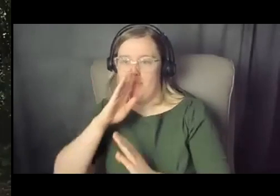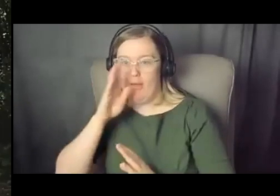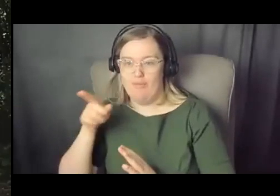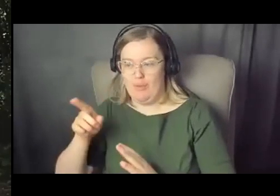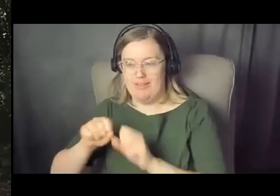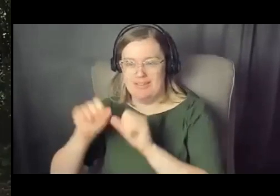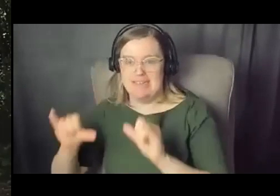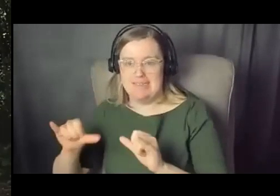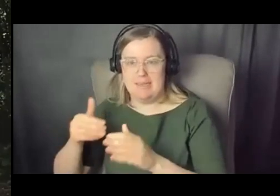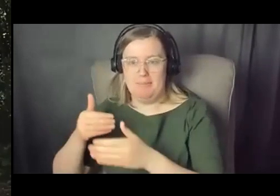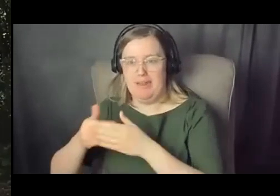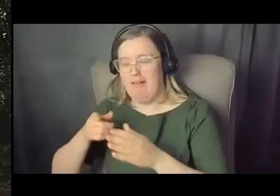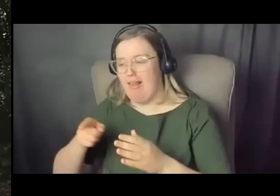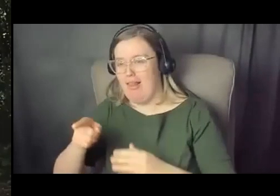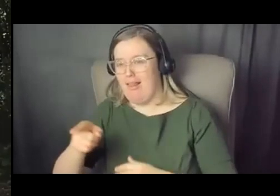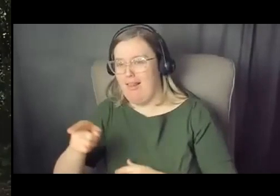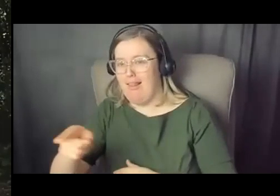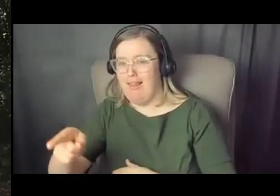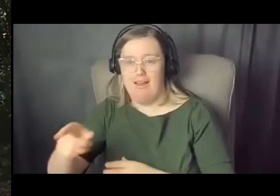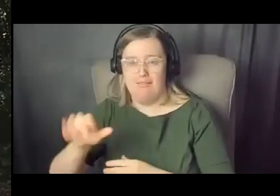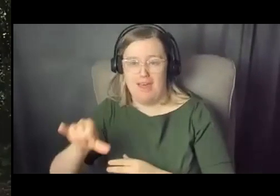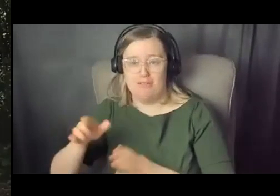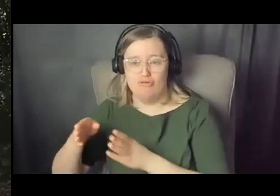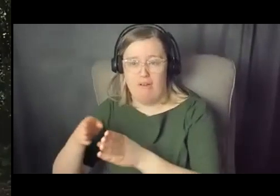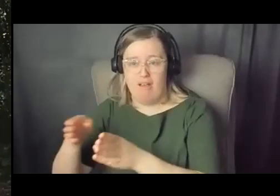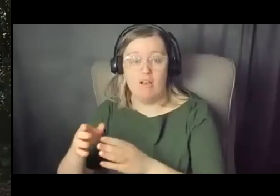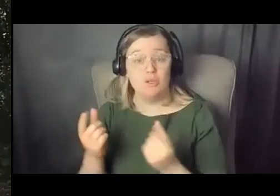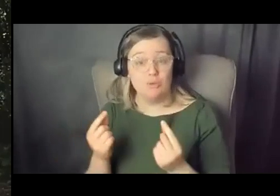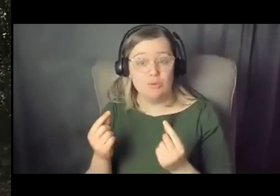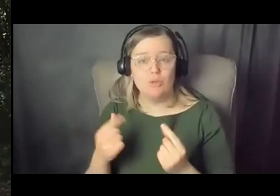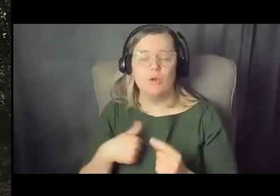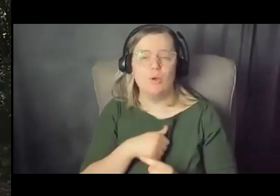the trail. What we are going to do is create access so we can get a